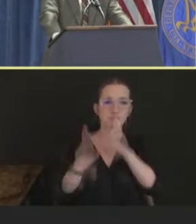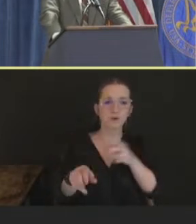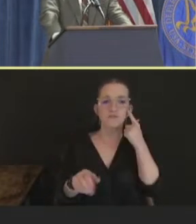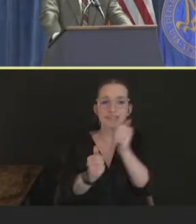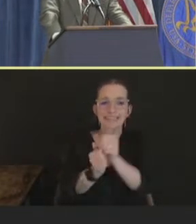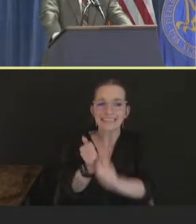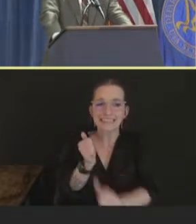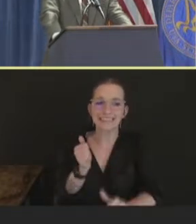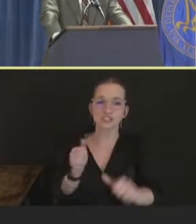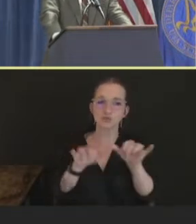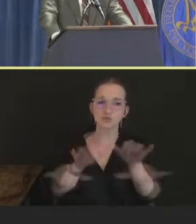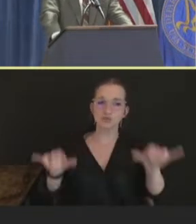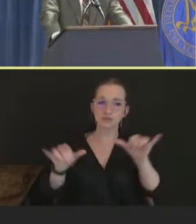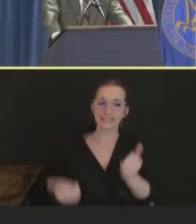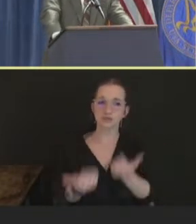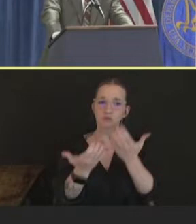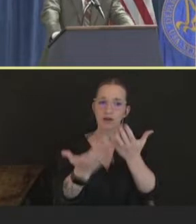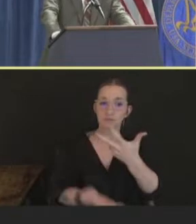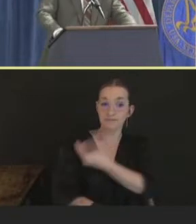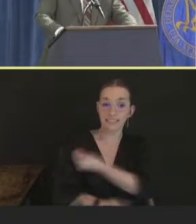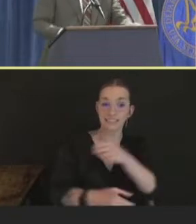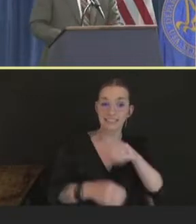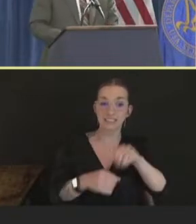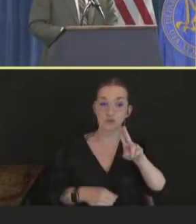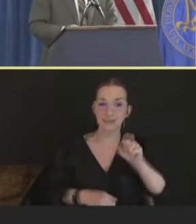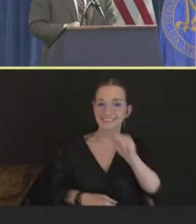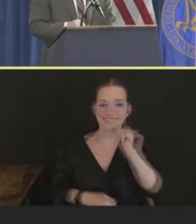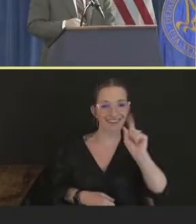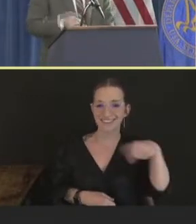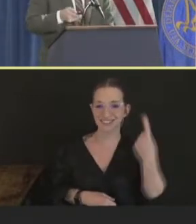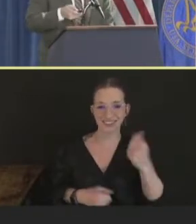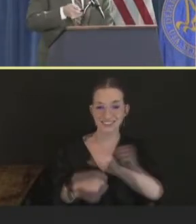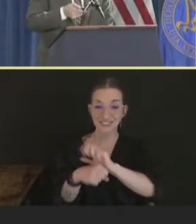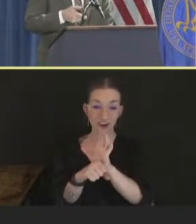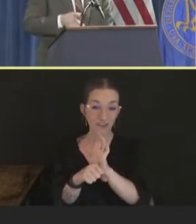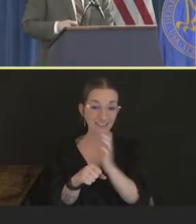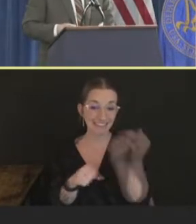the United States beyond the COVID 19 vaccine.